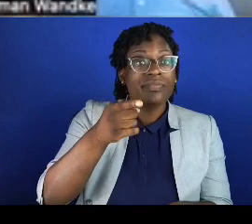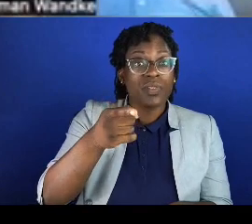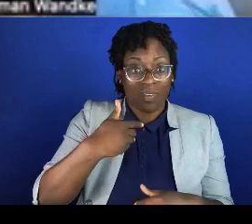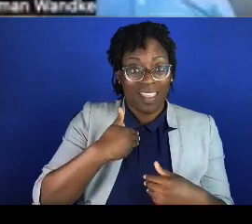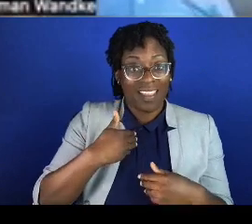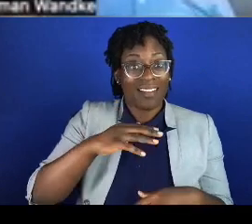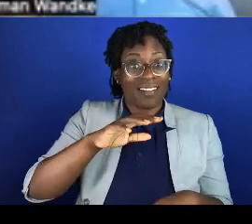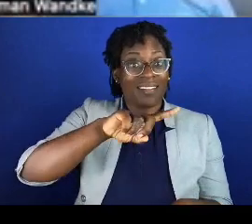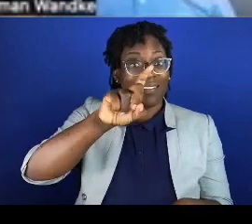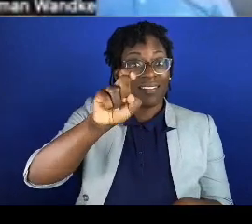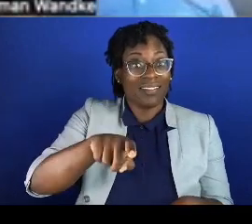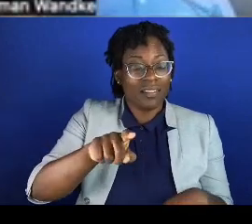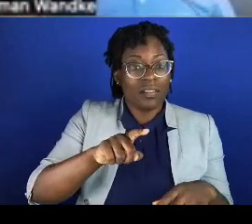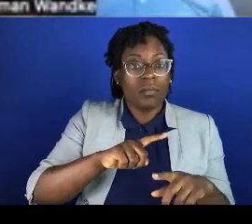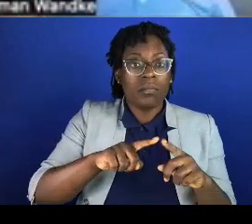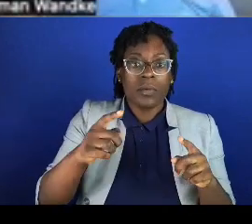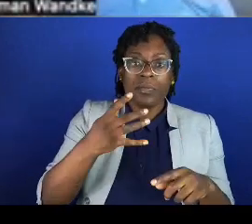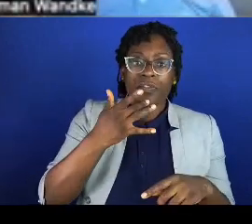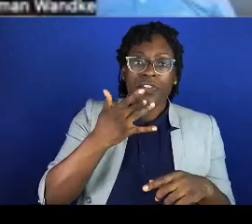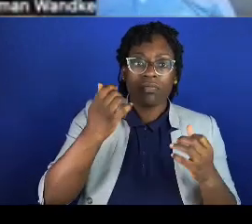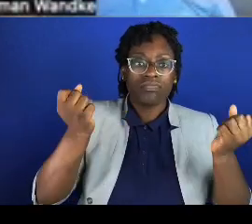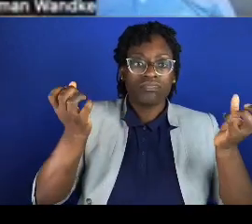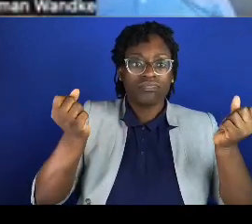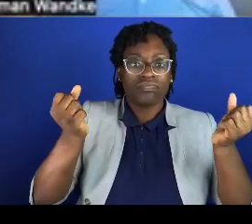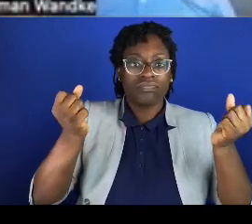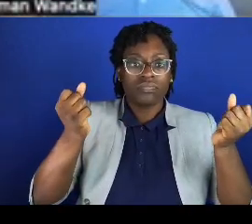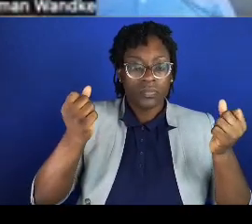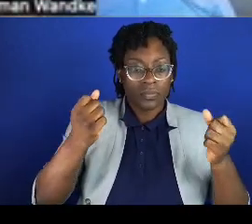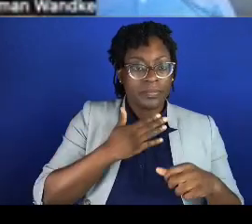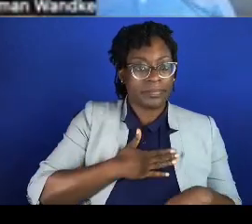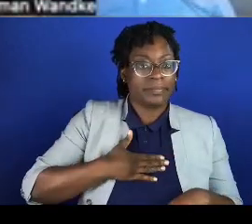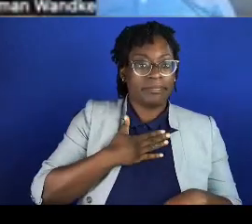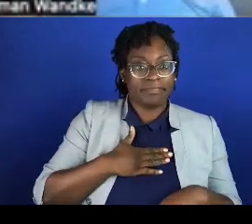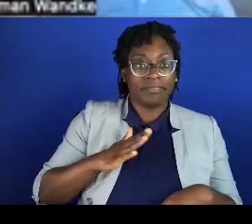ASL, please raise your hand and wait to be called on by the Host